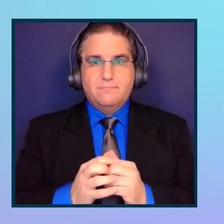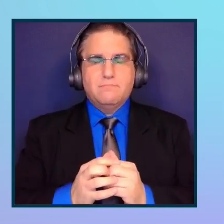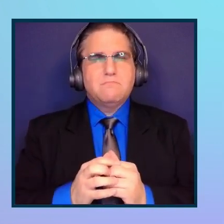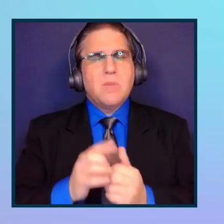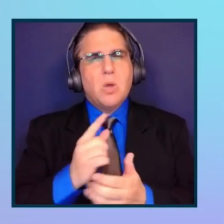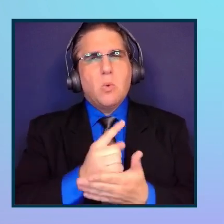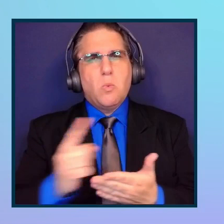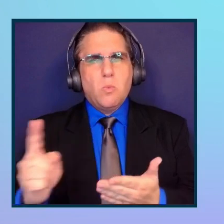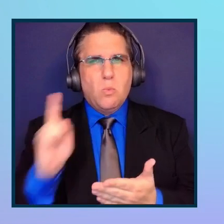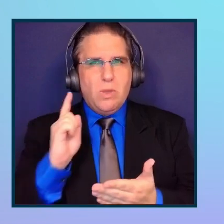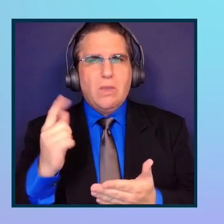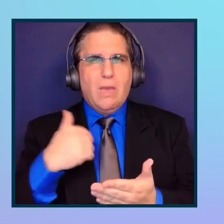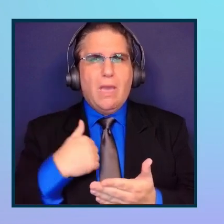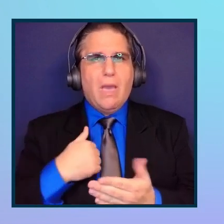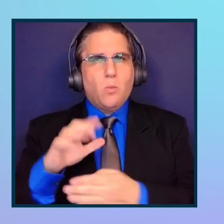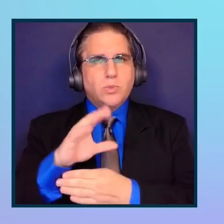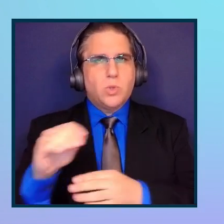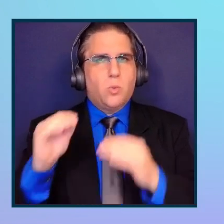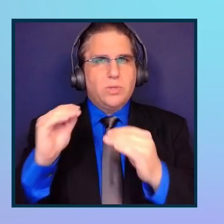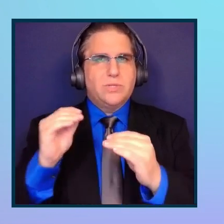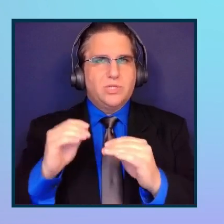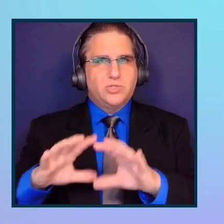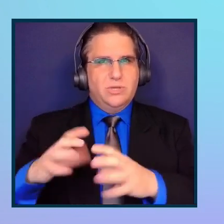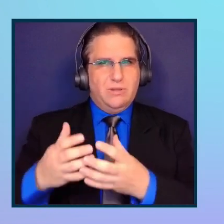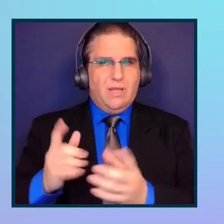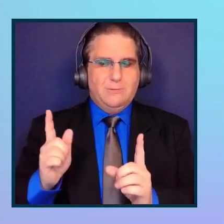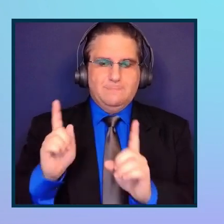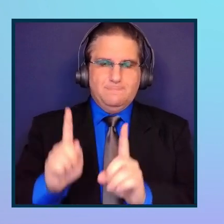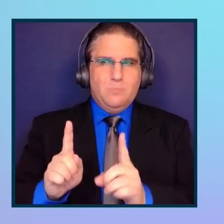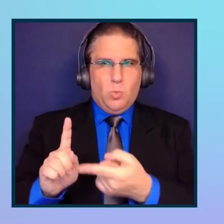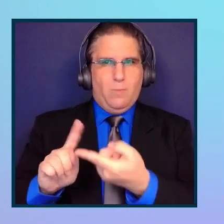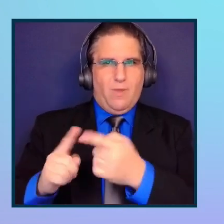and the classes on design and community,